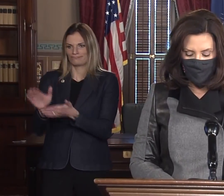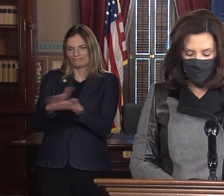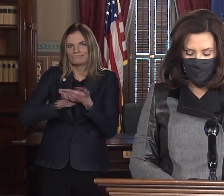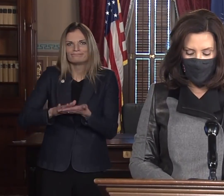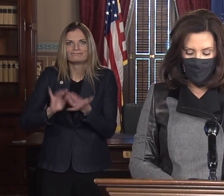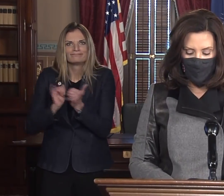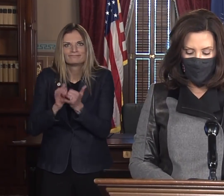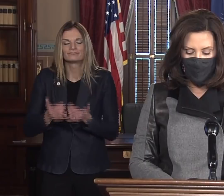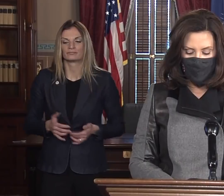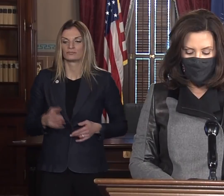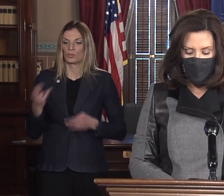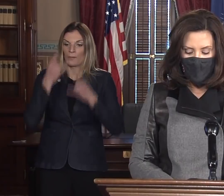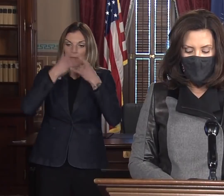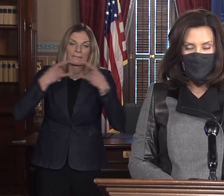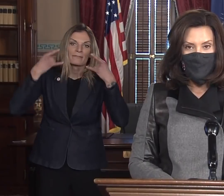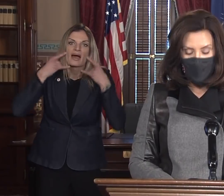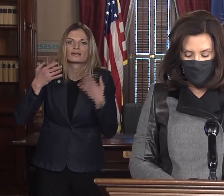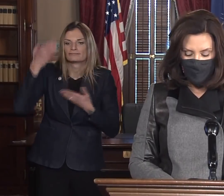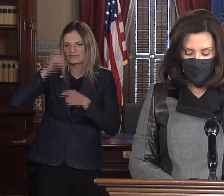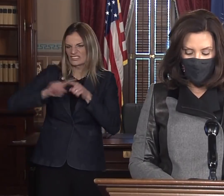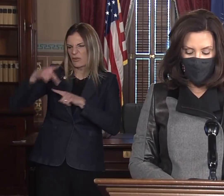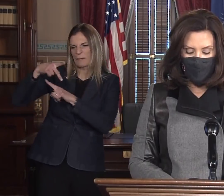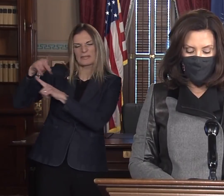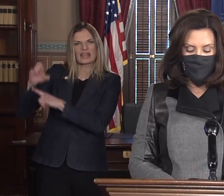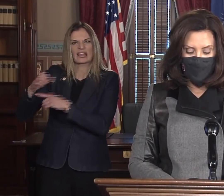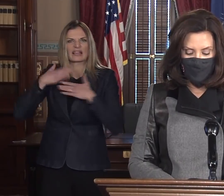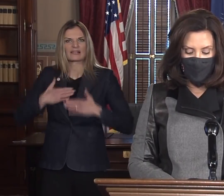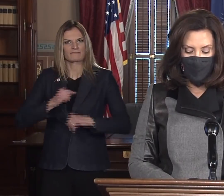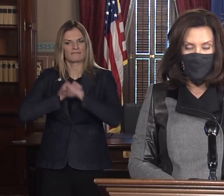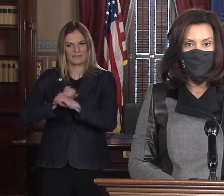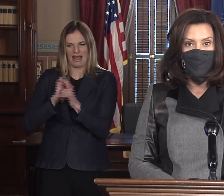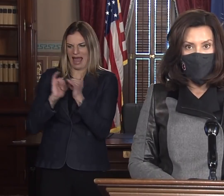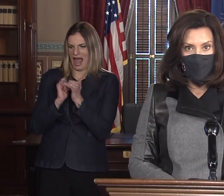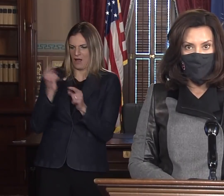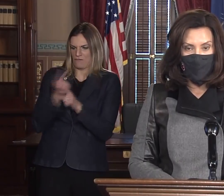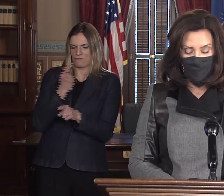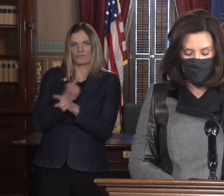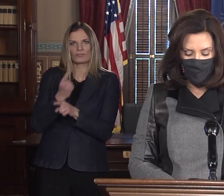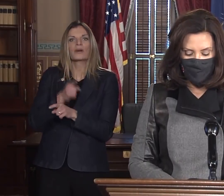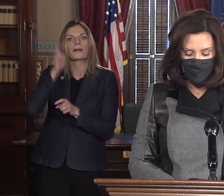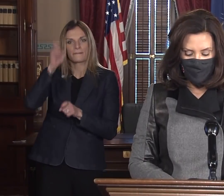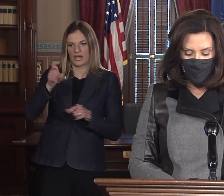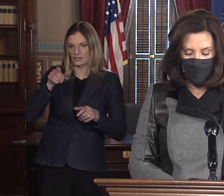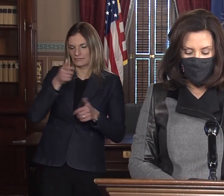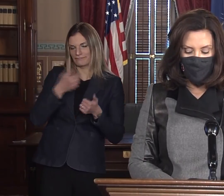COVERS WORKPLACE INFECTION CONTROL PRACTICES, THE PROPER